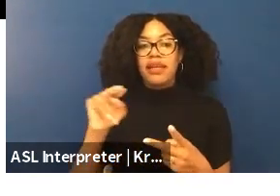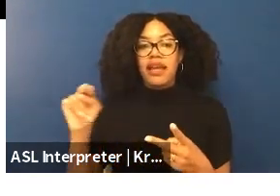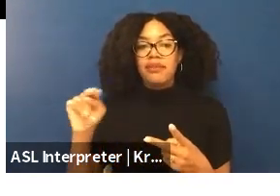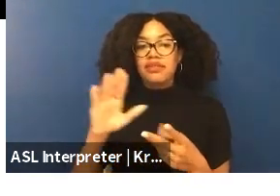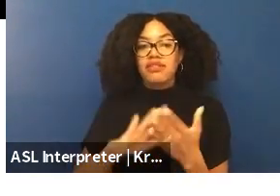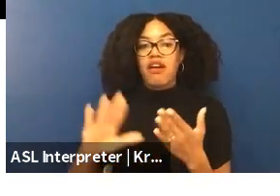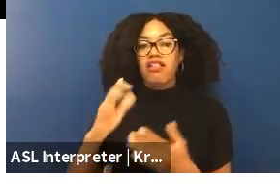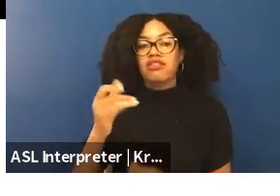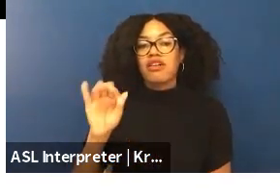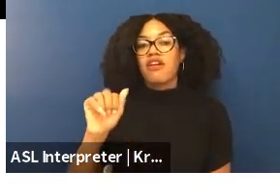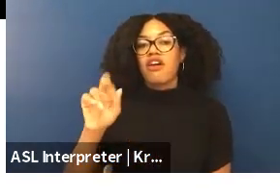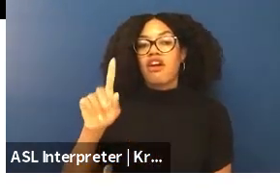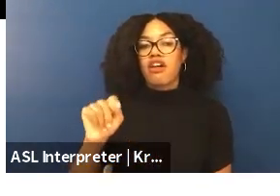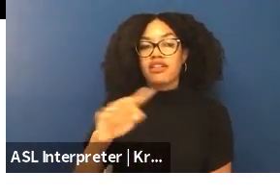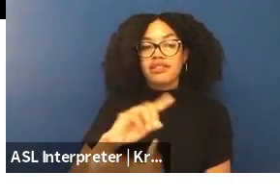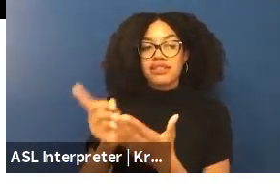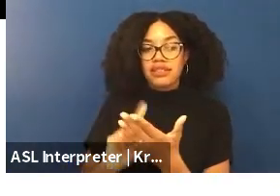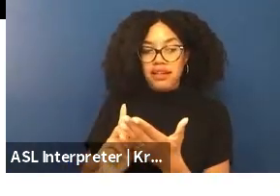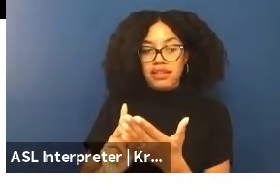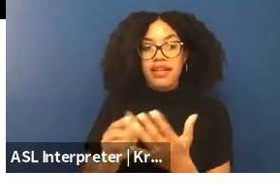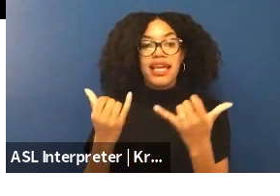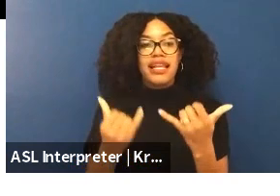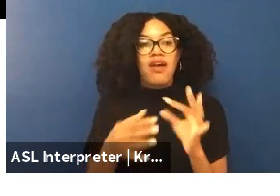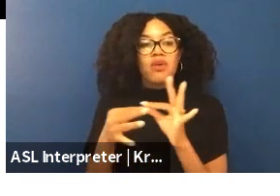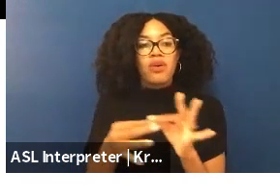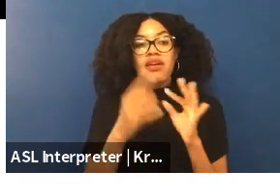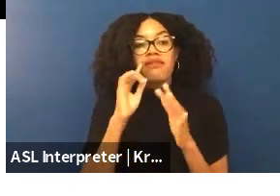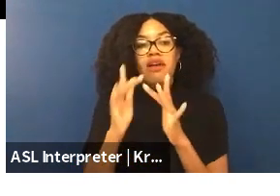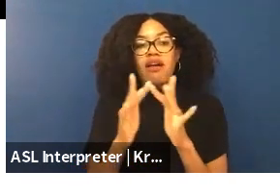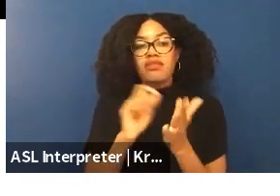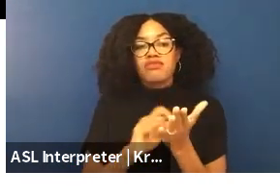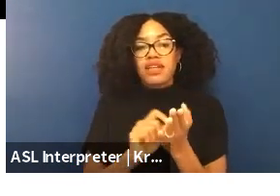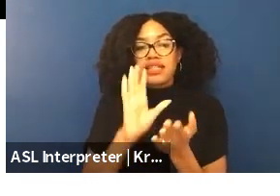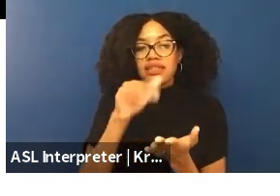Academic Support, teaching dissertation workshops, and adjunct faculty at The Chicago School.